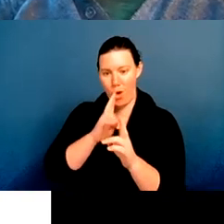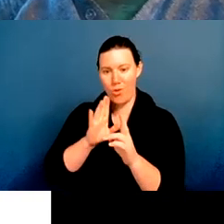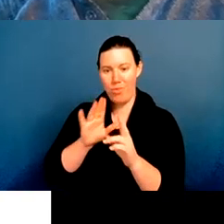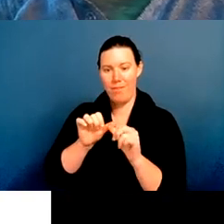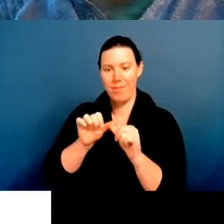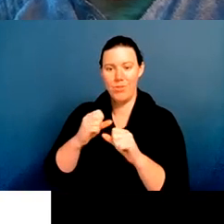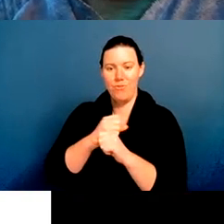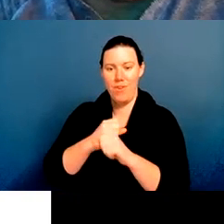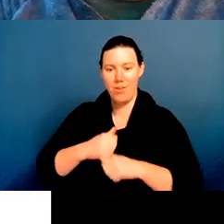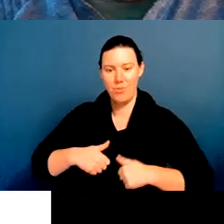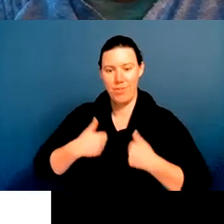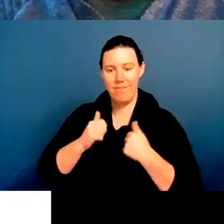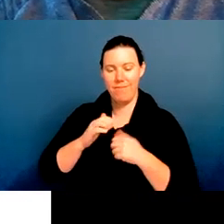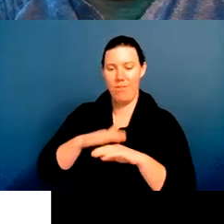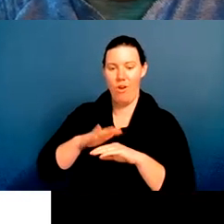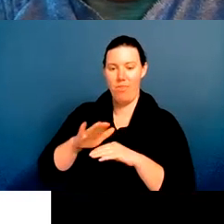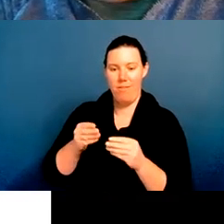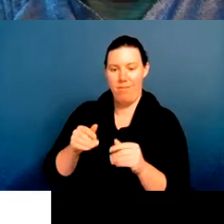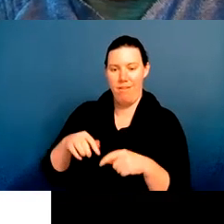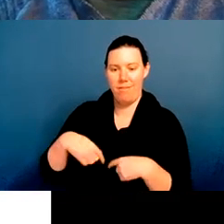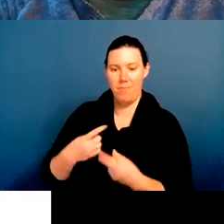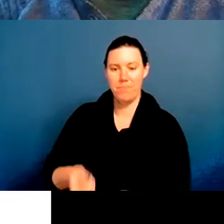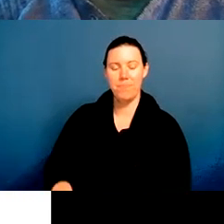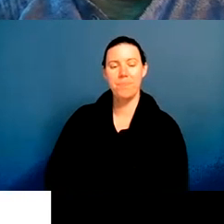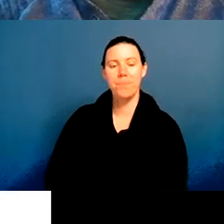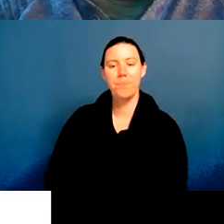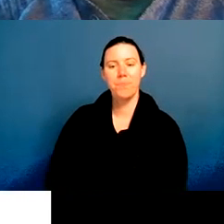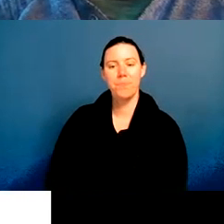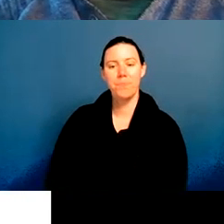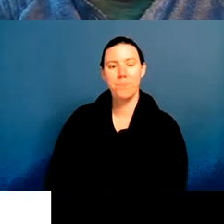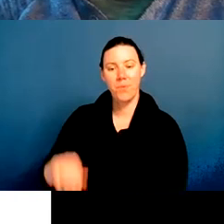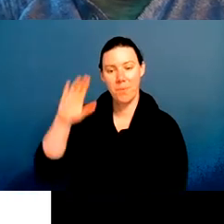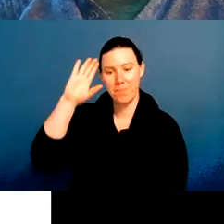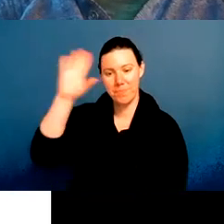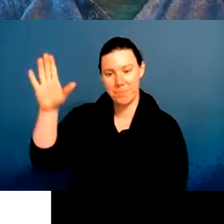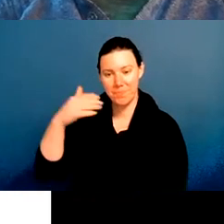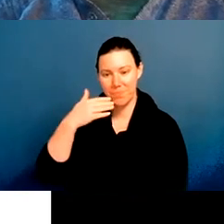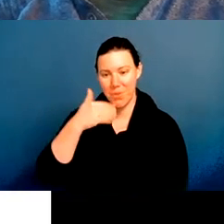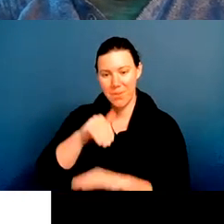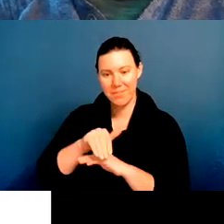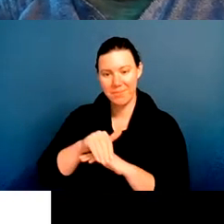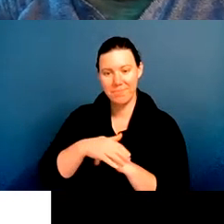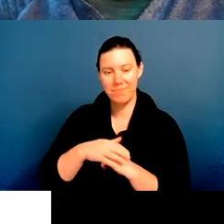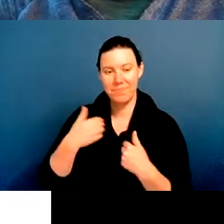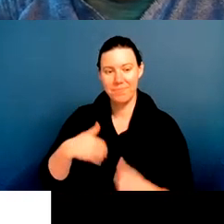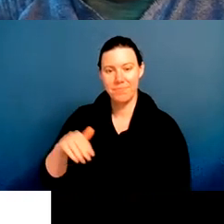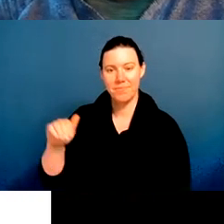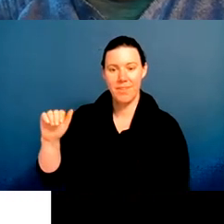my name is Ashley Bell, and I go by she and they pronouns. And I'm the Behavioral Health's program coordinator.